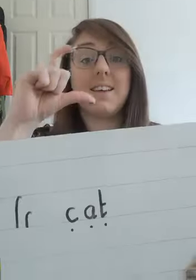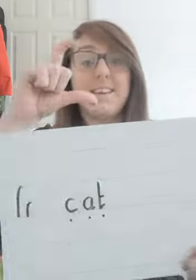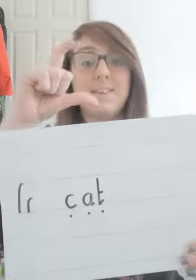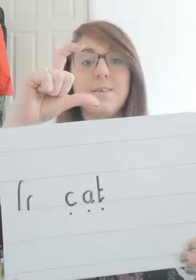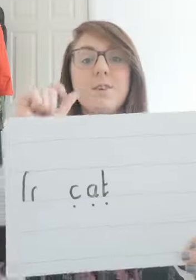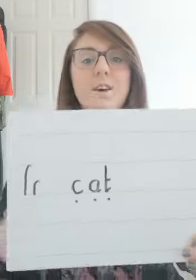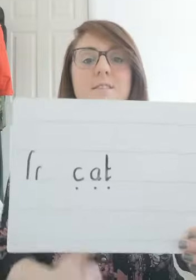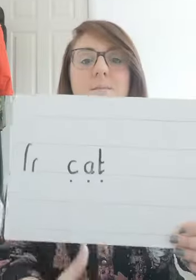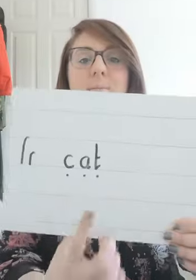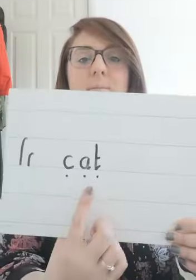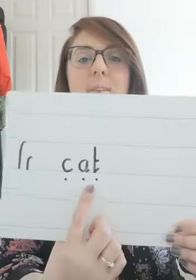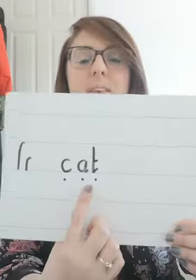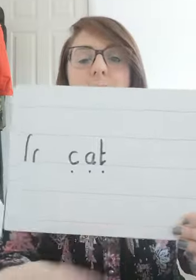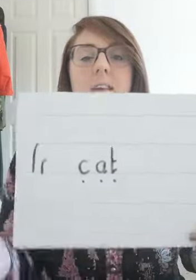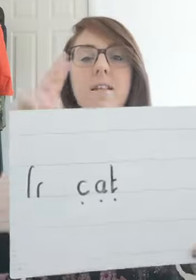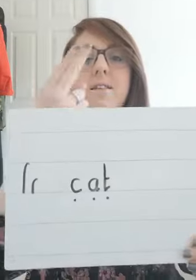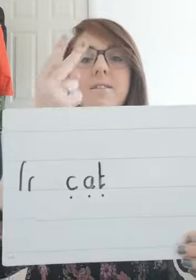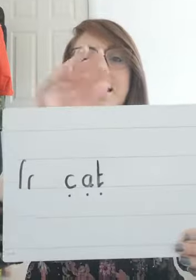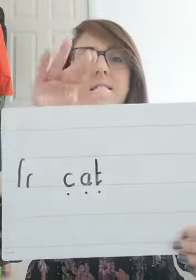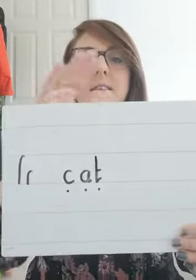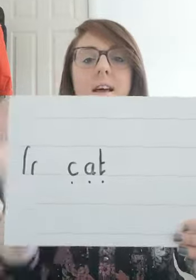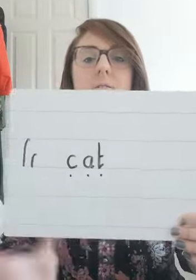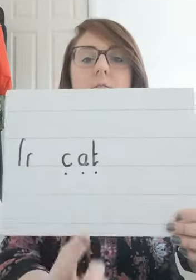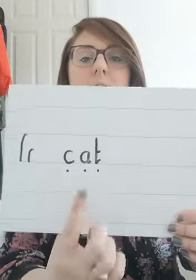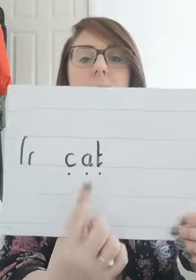c good! second sound